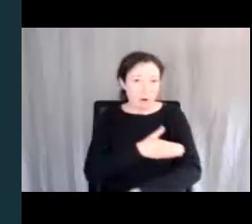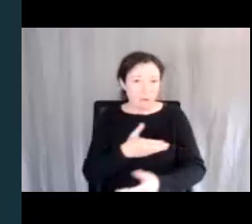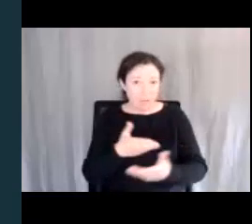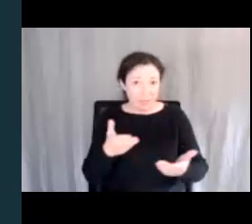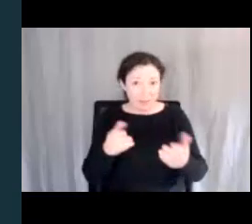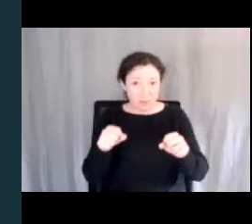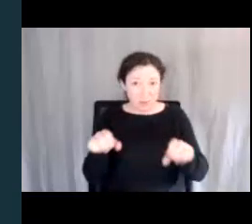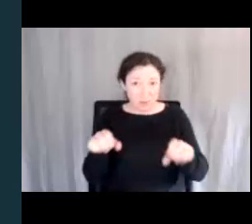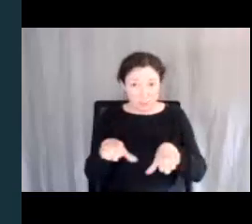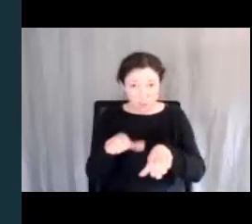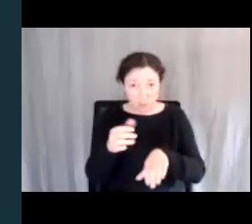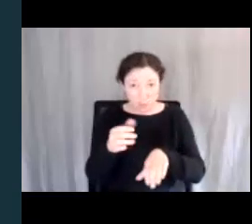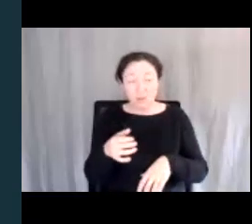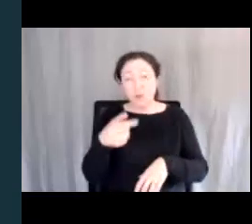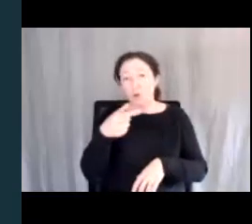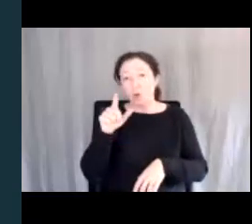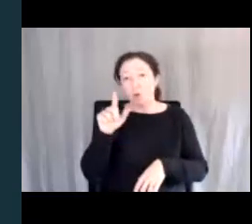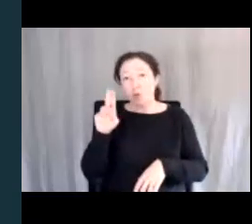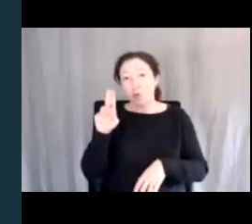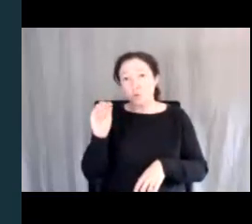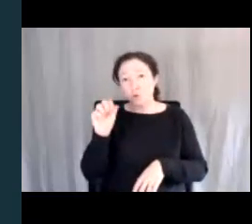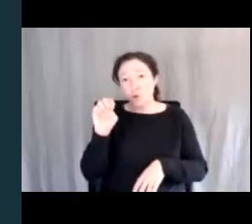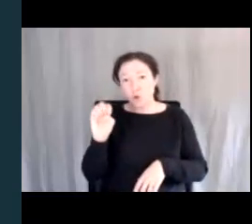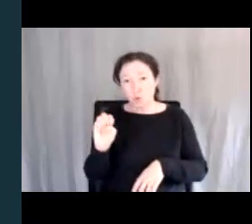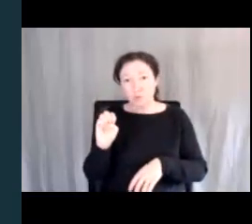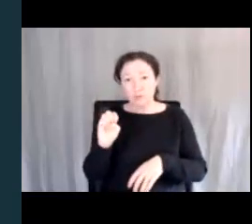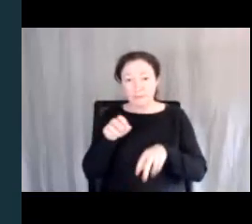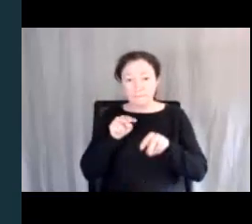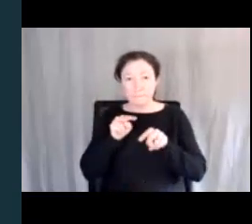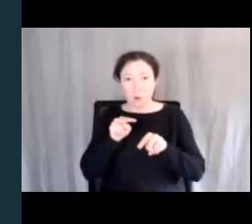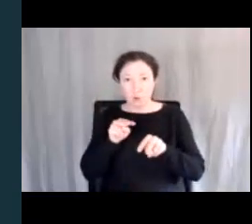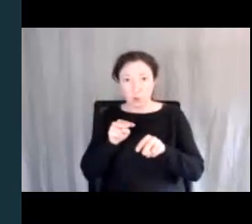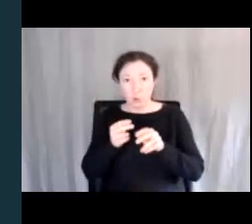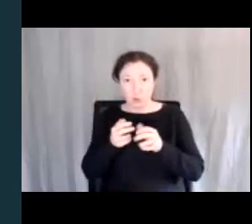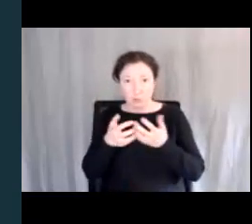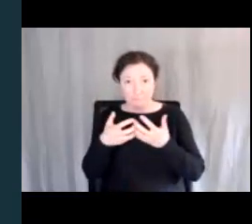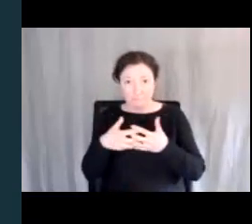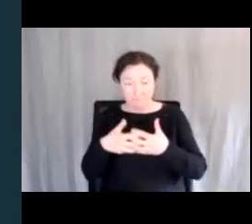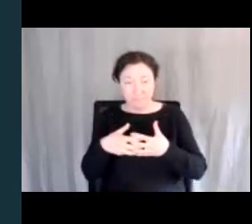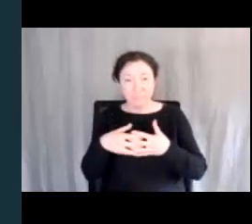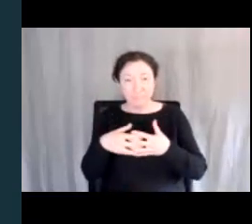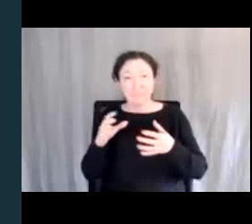It will show you when your blood sugar's spiking and you can, you can connect your blood sugar spikes